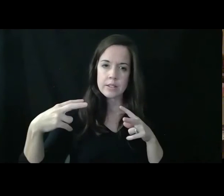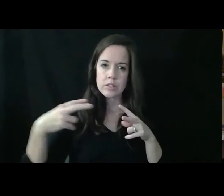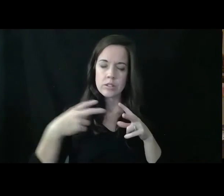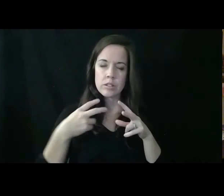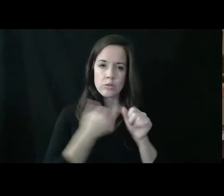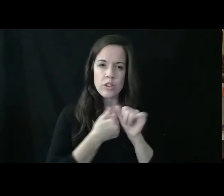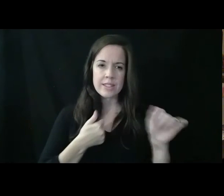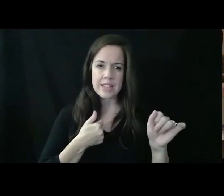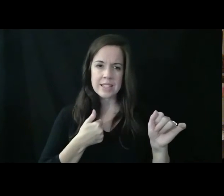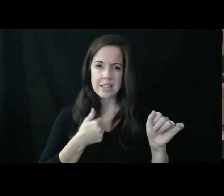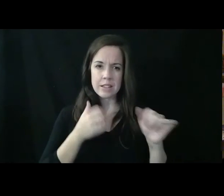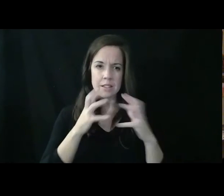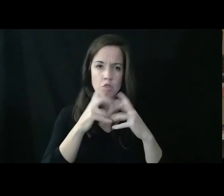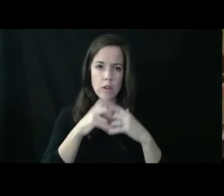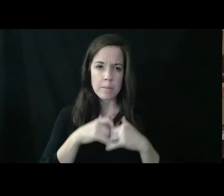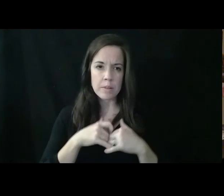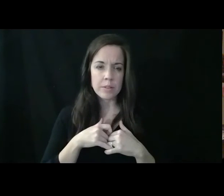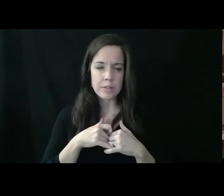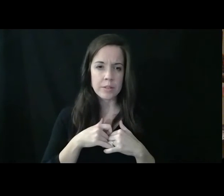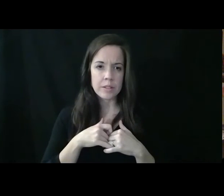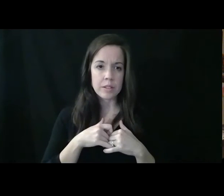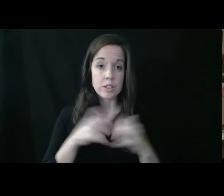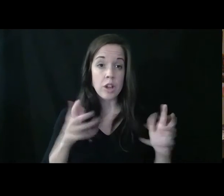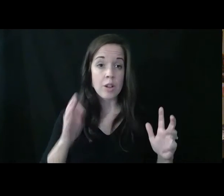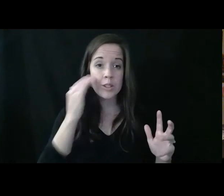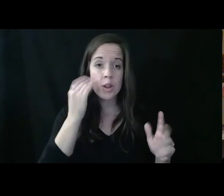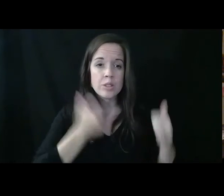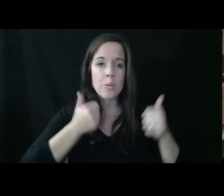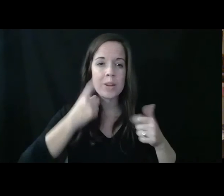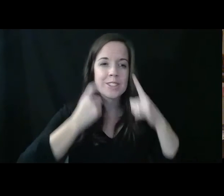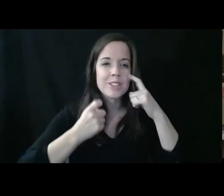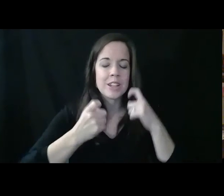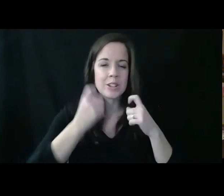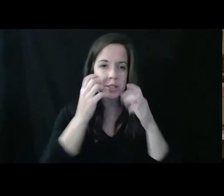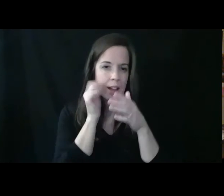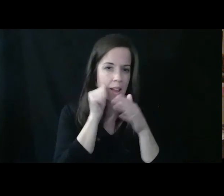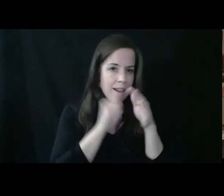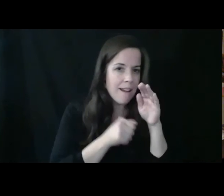Already she knows which tears to hide, how to keep her eyes wide and press her lips together.